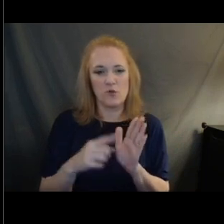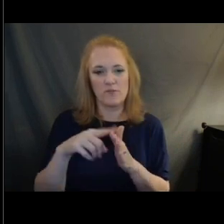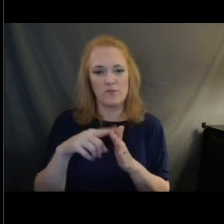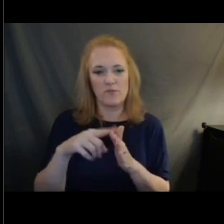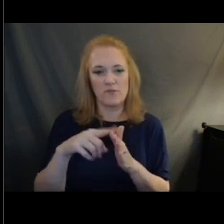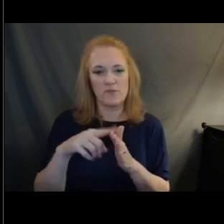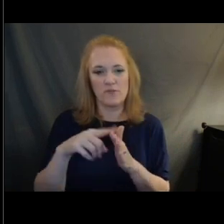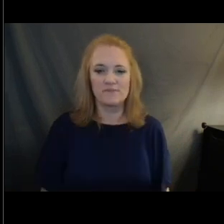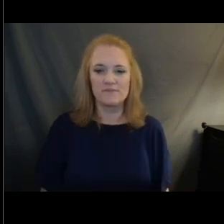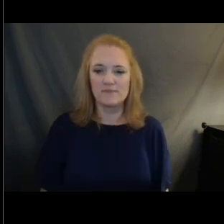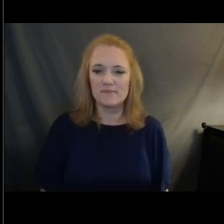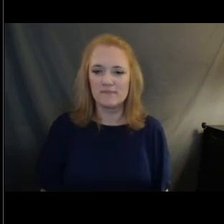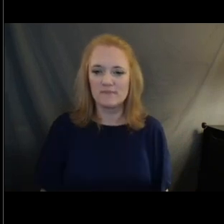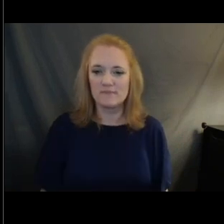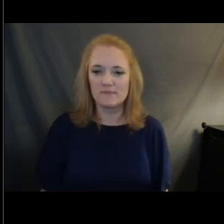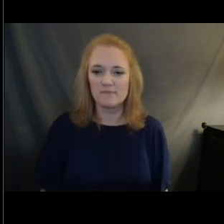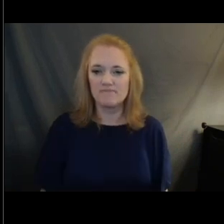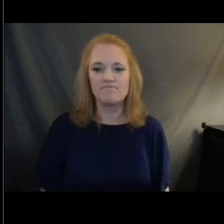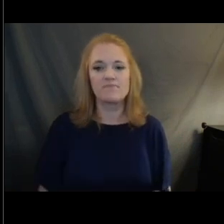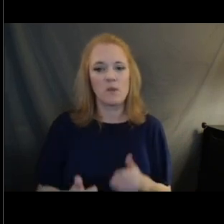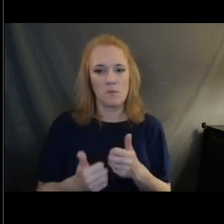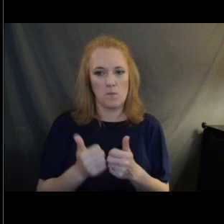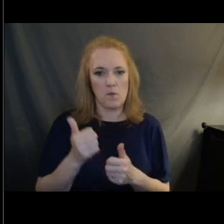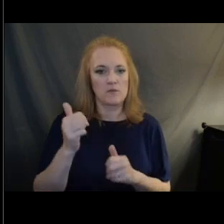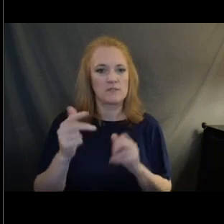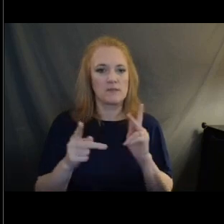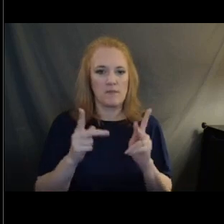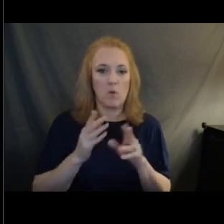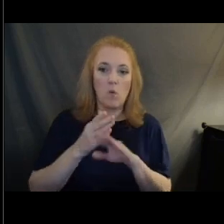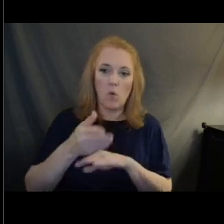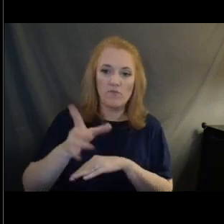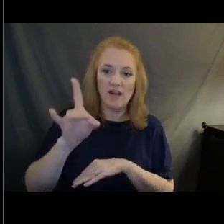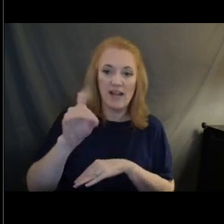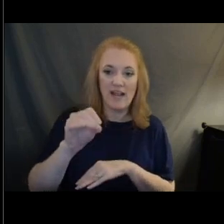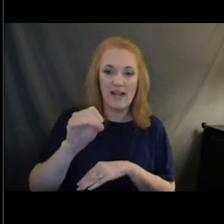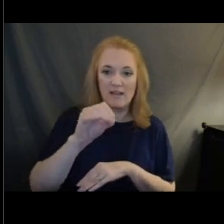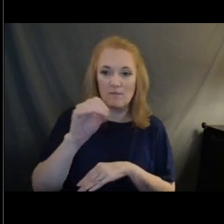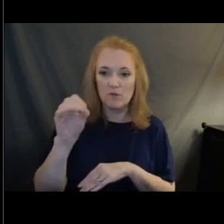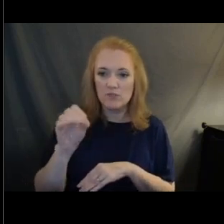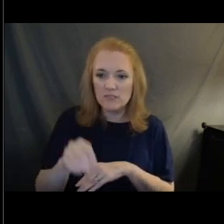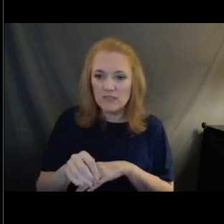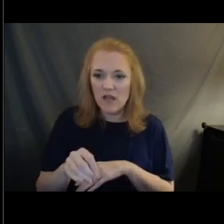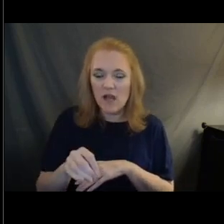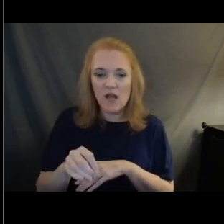So we see a large majority, over 80%, selecting the heat watch, warnings,